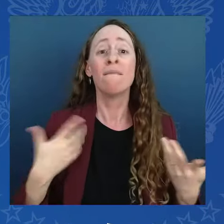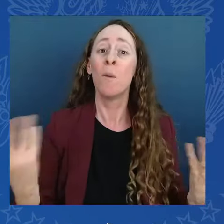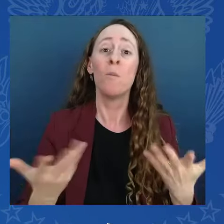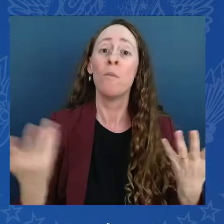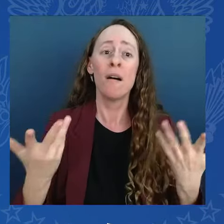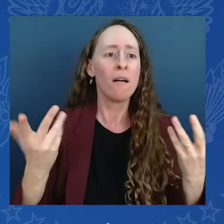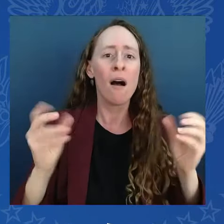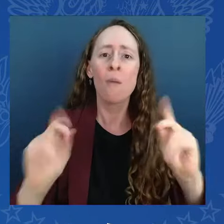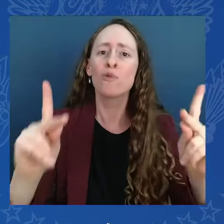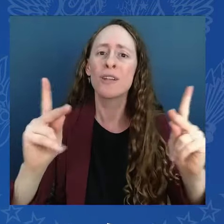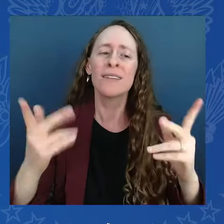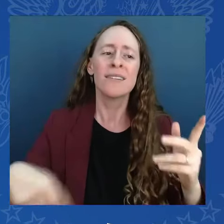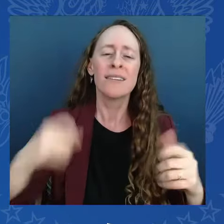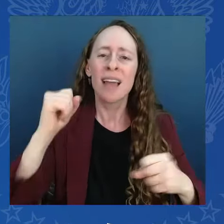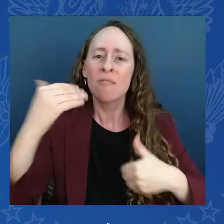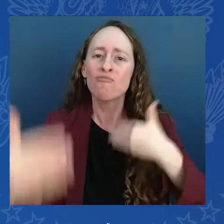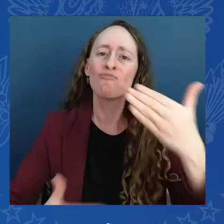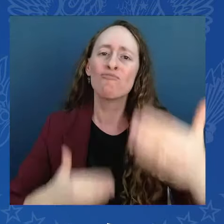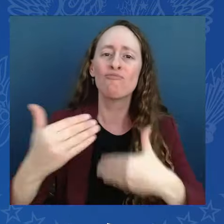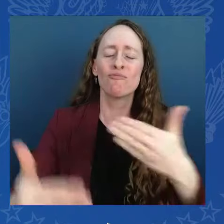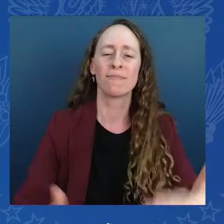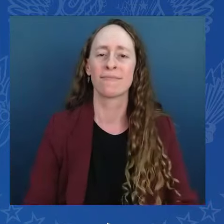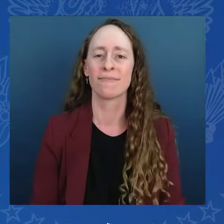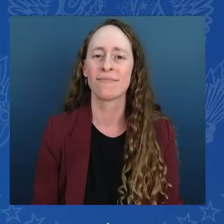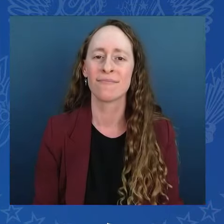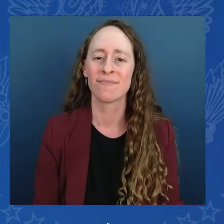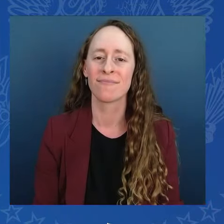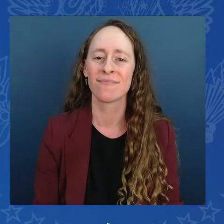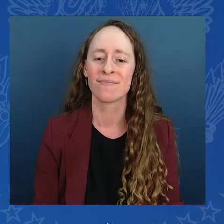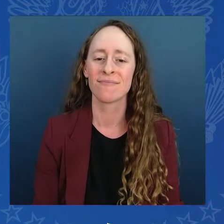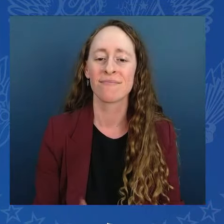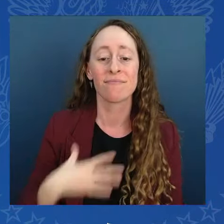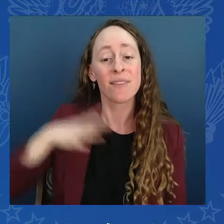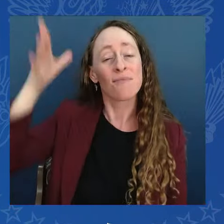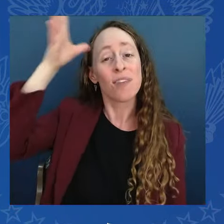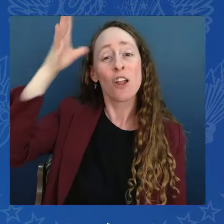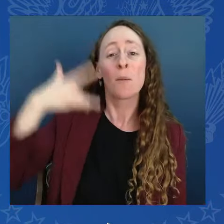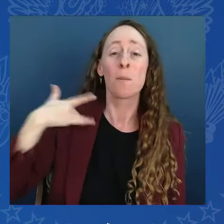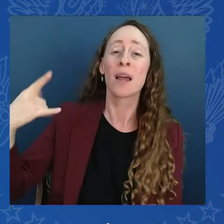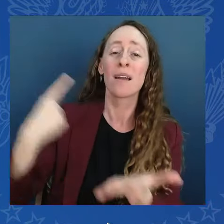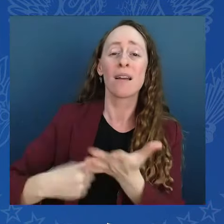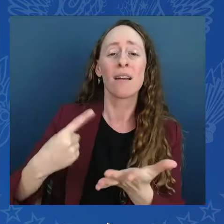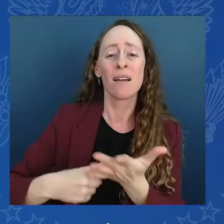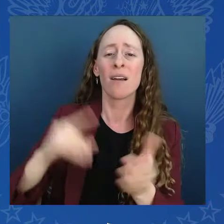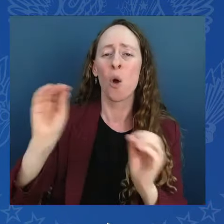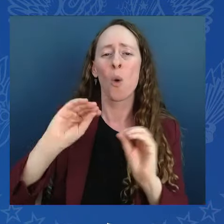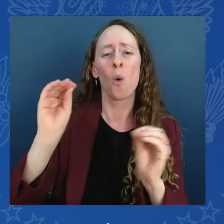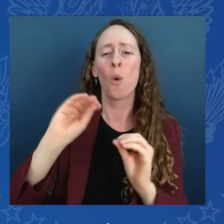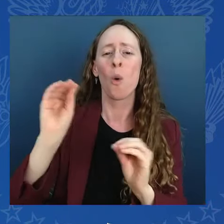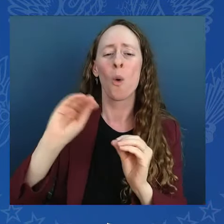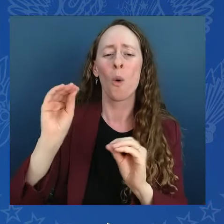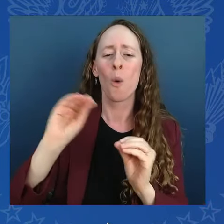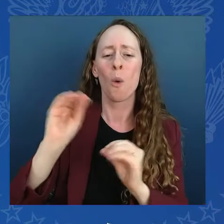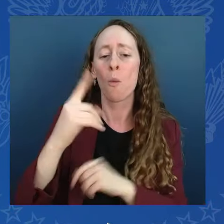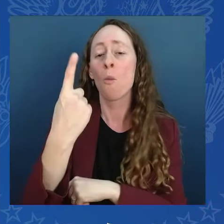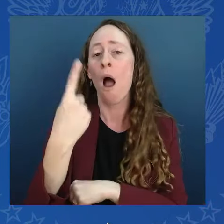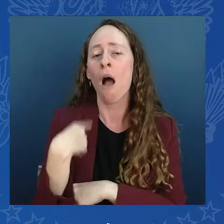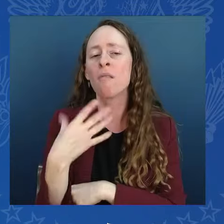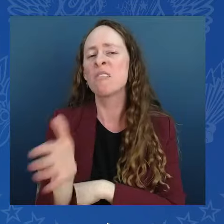and, my dad would say, "leaving no one behind." Folks, there are some folks who don't have any problem